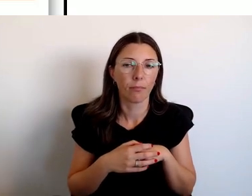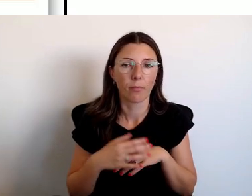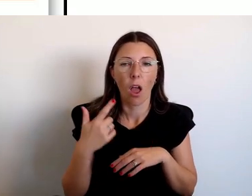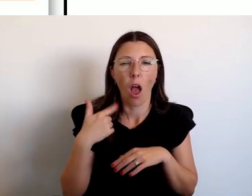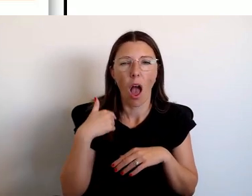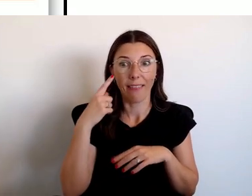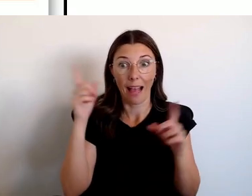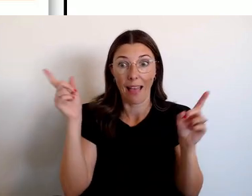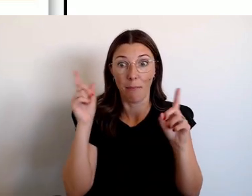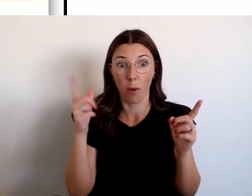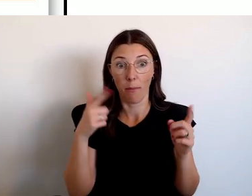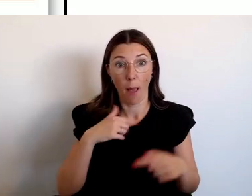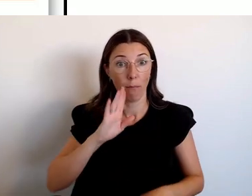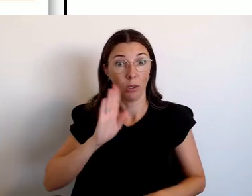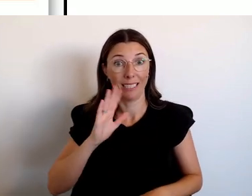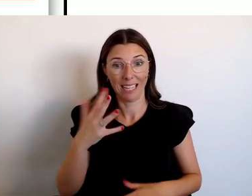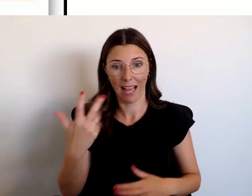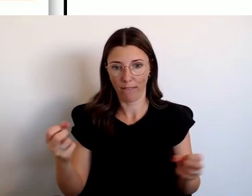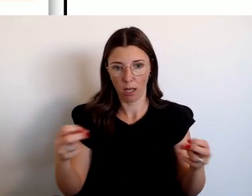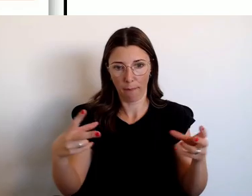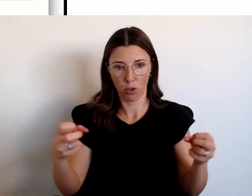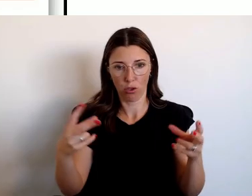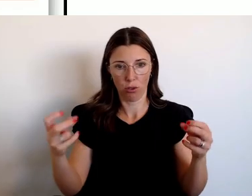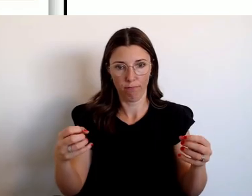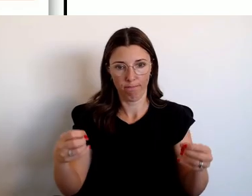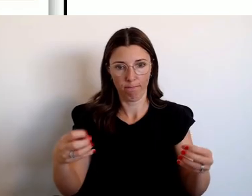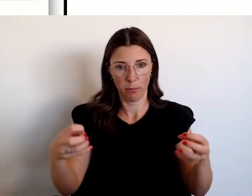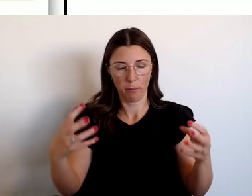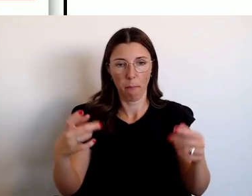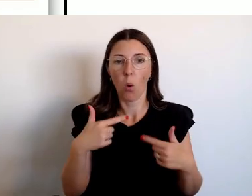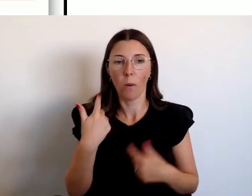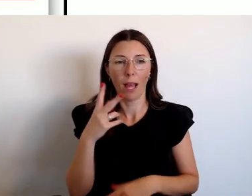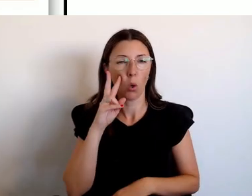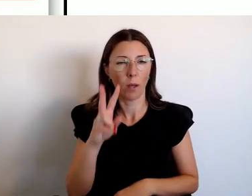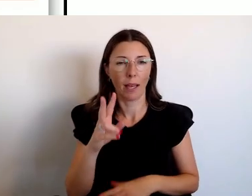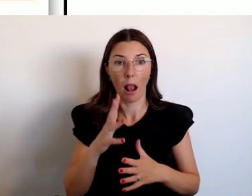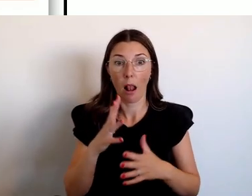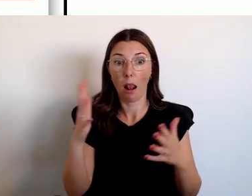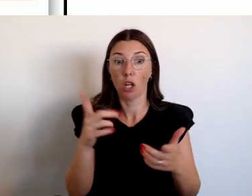captions as I speak. But what we're looking at is a particular large language model called Whisper.